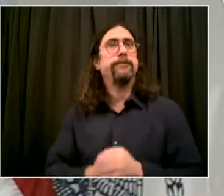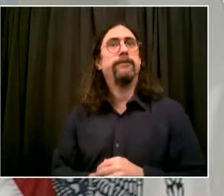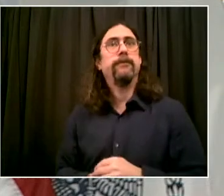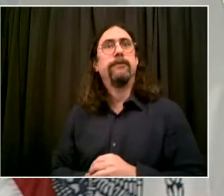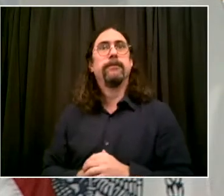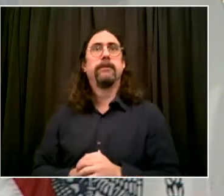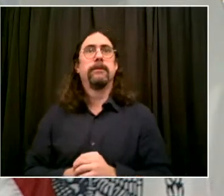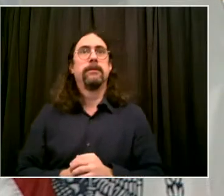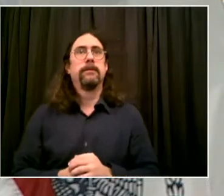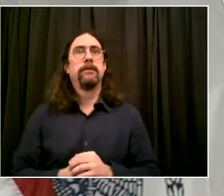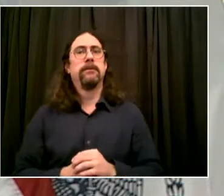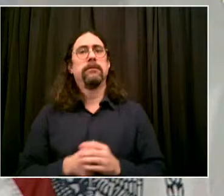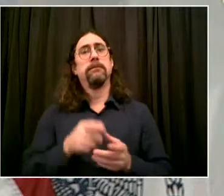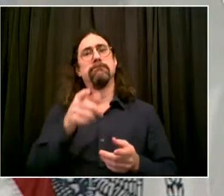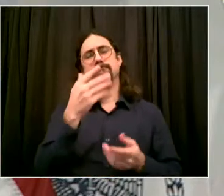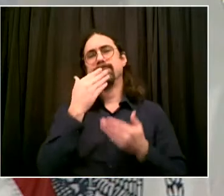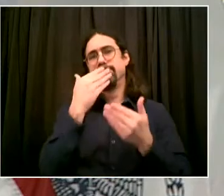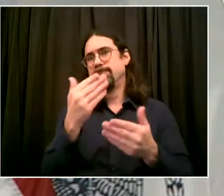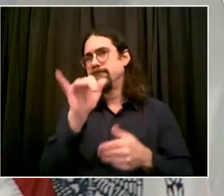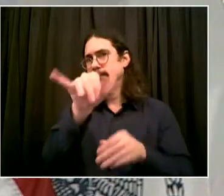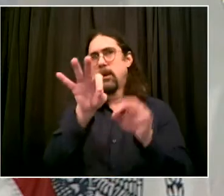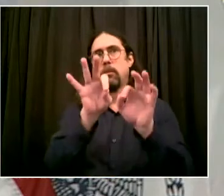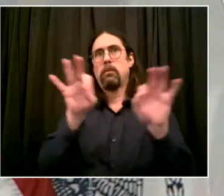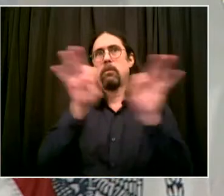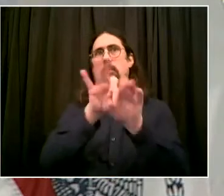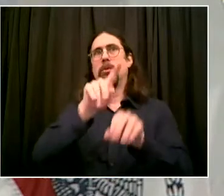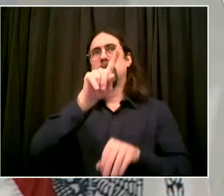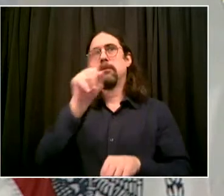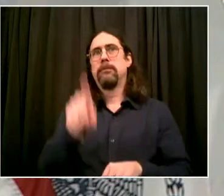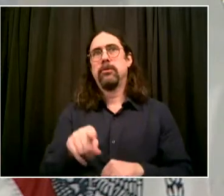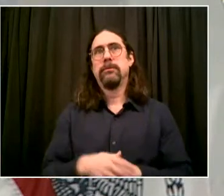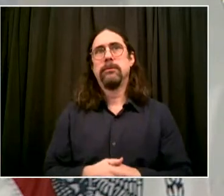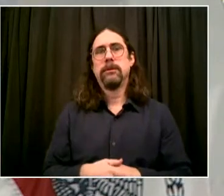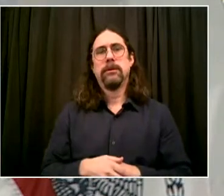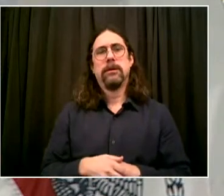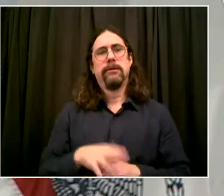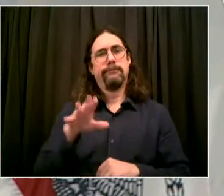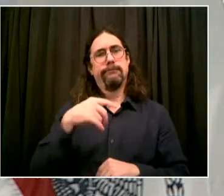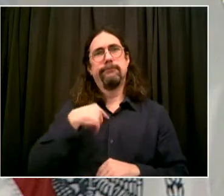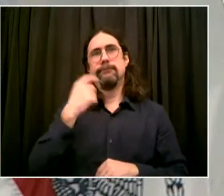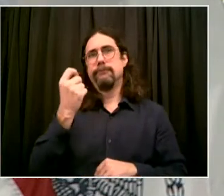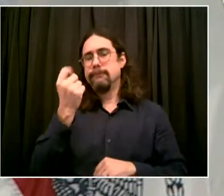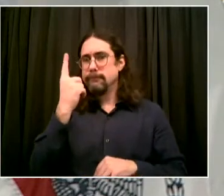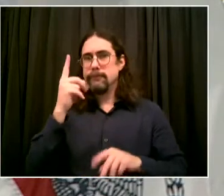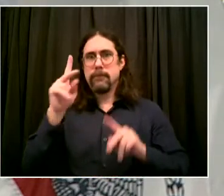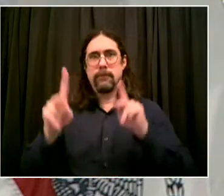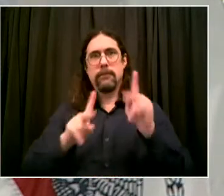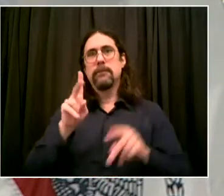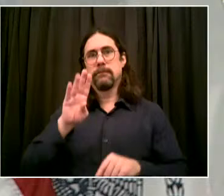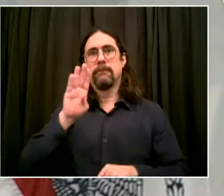I I GET WHY PEOPLE ARE FRUSTRATED. OBVIOUSLY. ECBAUAUSE WE E LAL WANT THIS